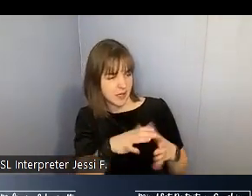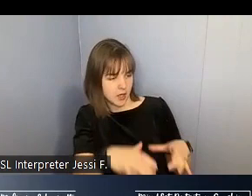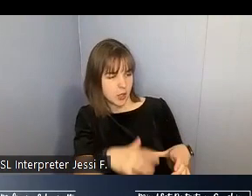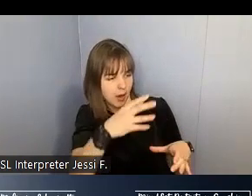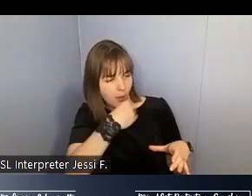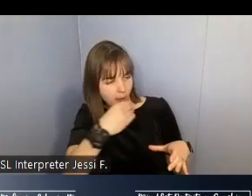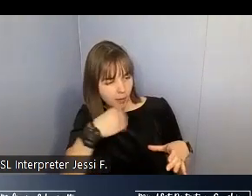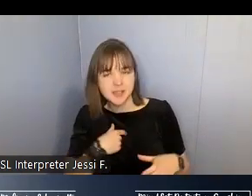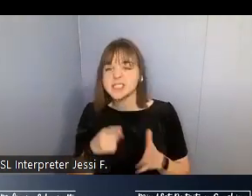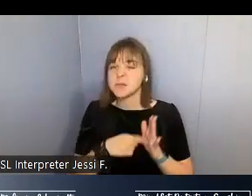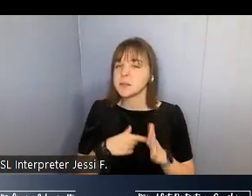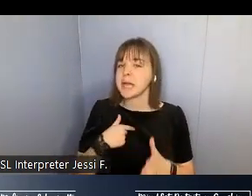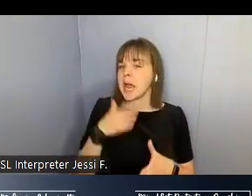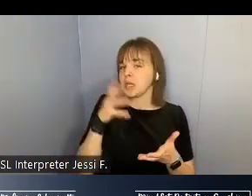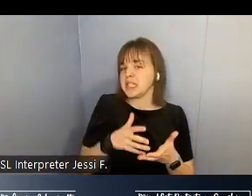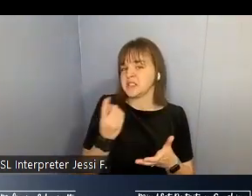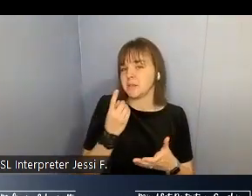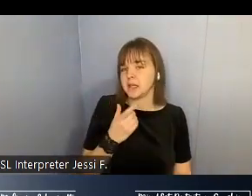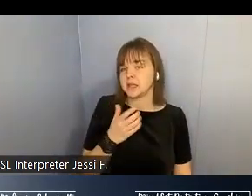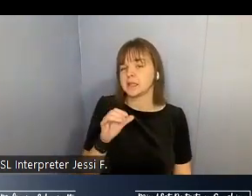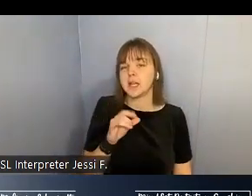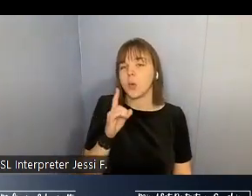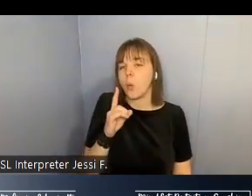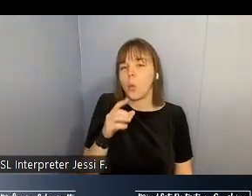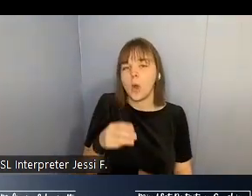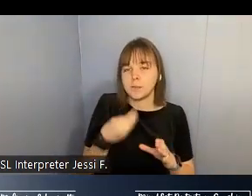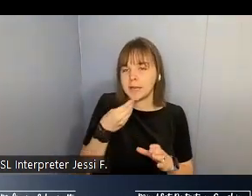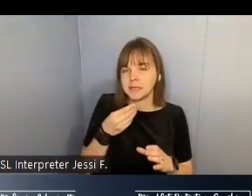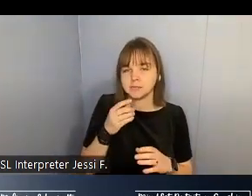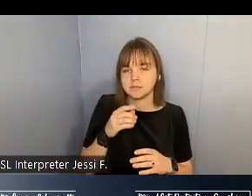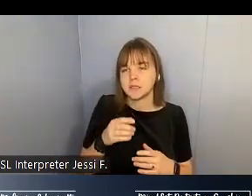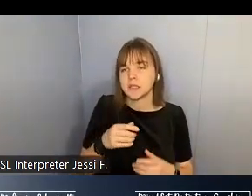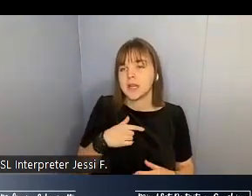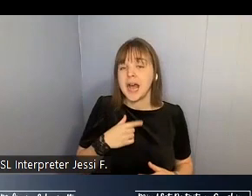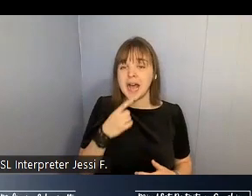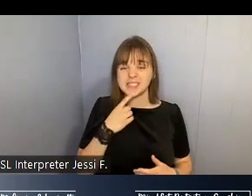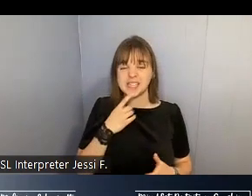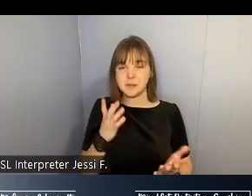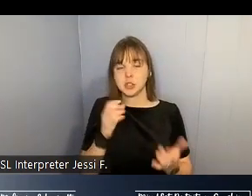If it really matters to you, wrap it up, put it in the fridge. If you're hungry in 30 minutes, finish it. You can always go back for more.